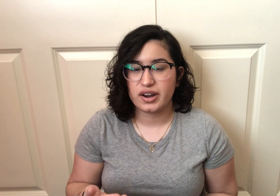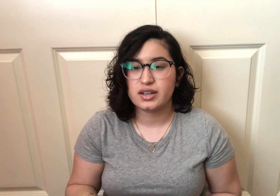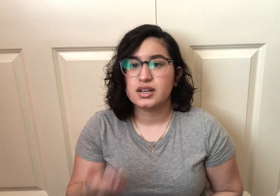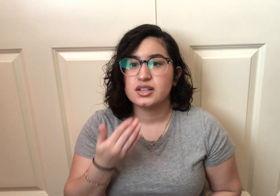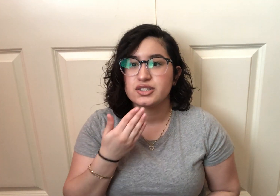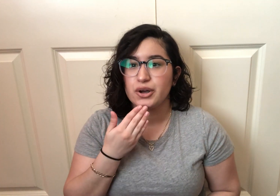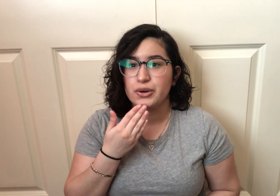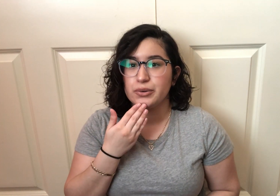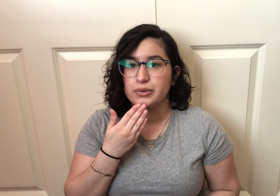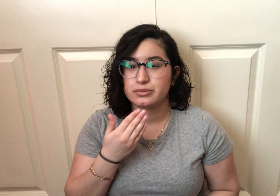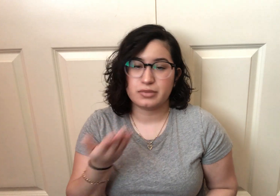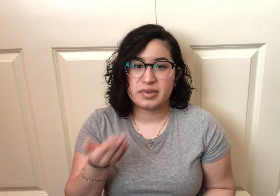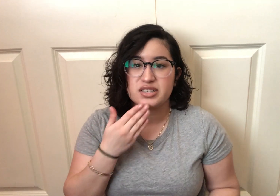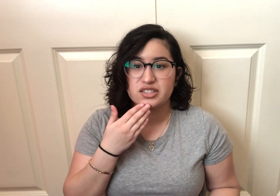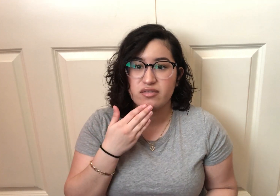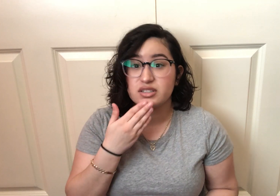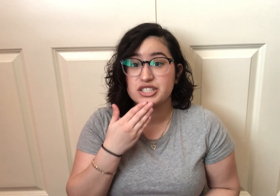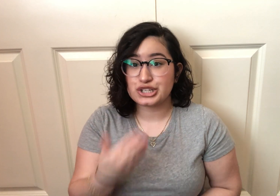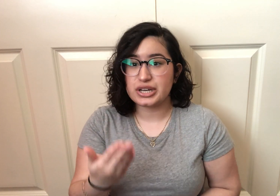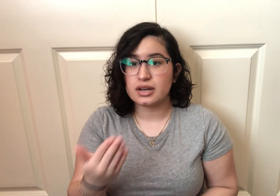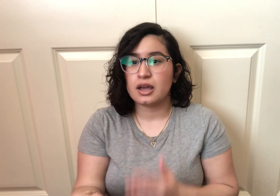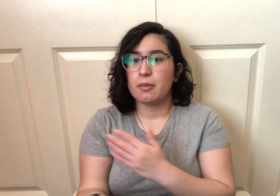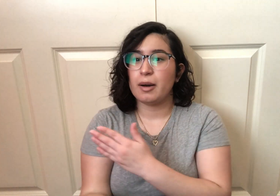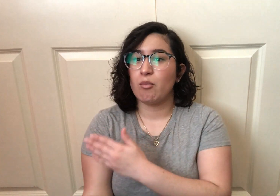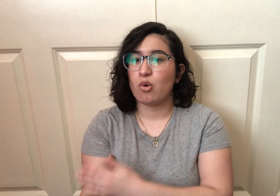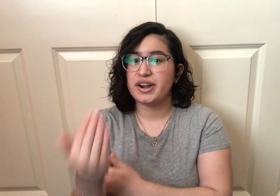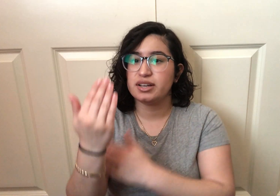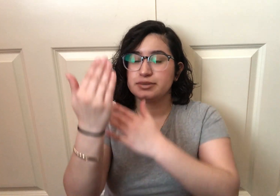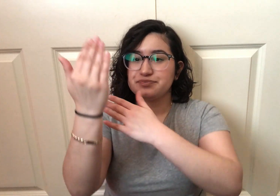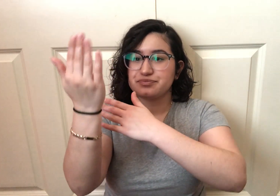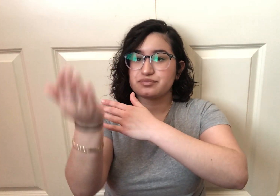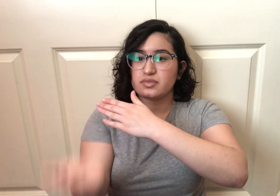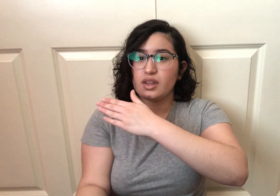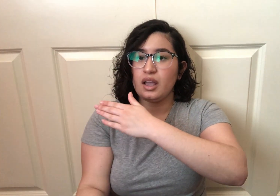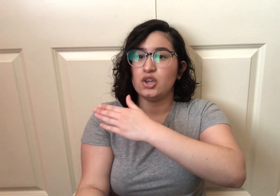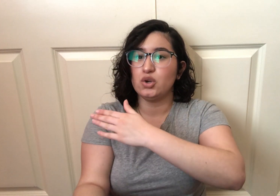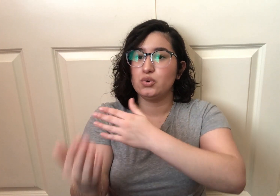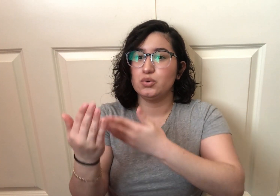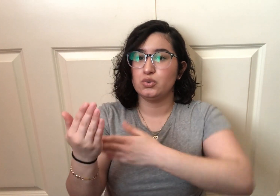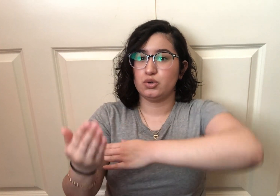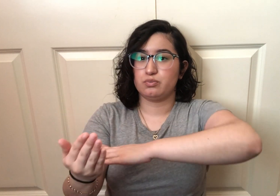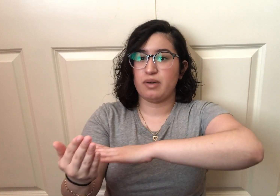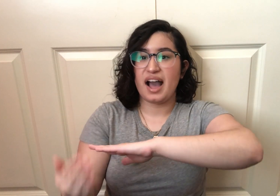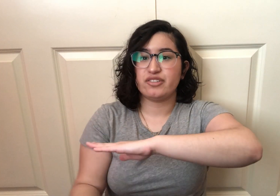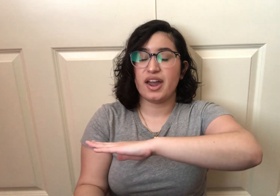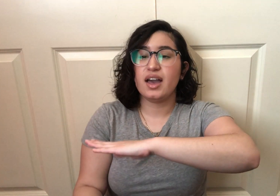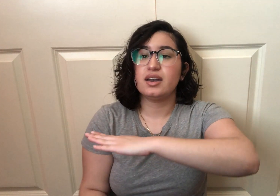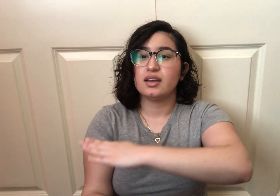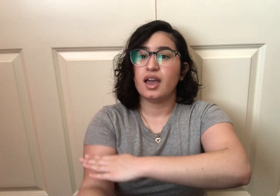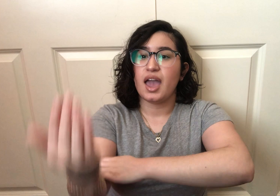right? So I mean this is all just "good" but "morning," you have your hand and